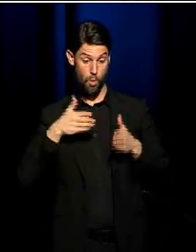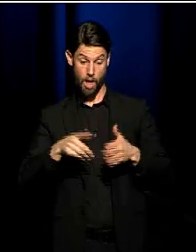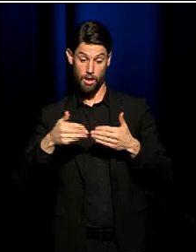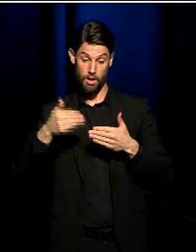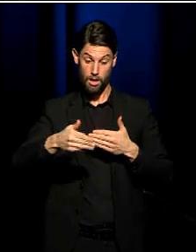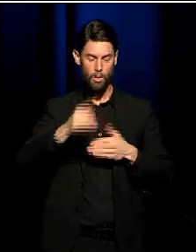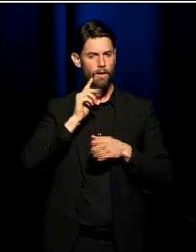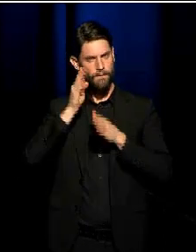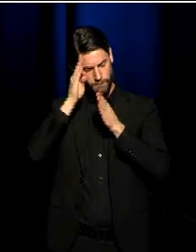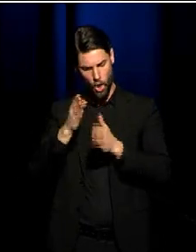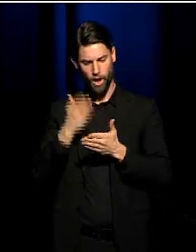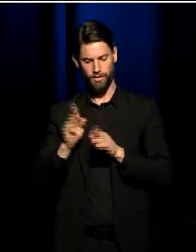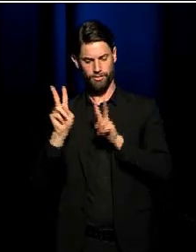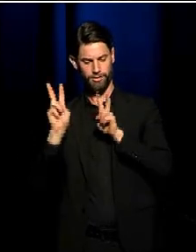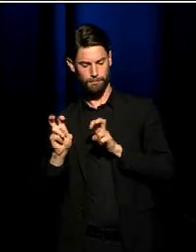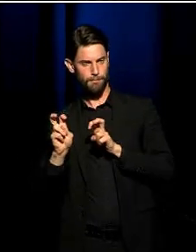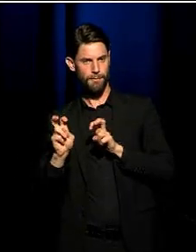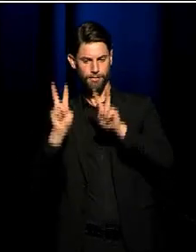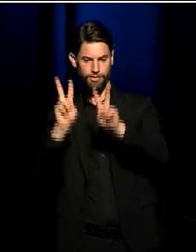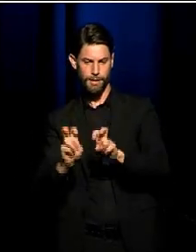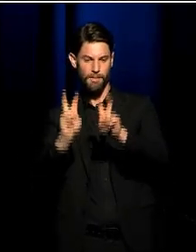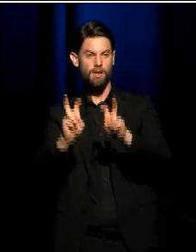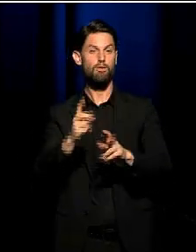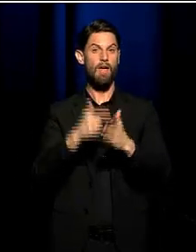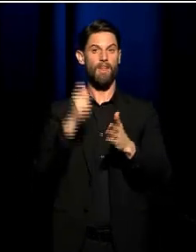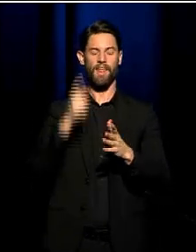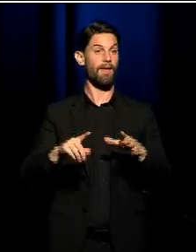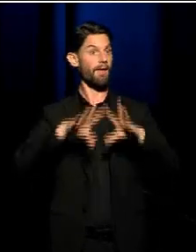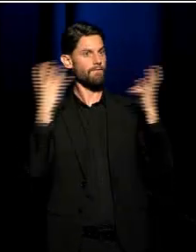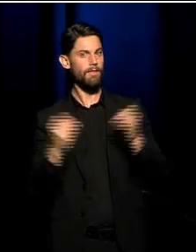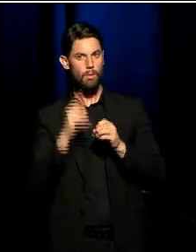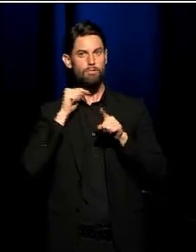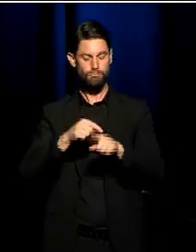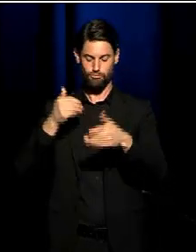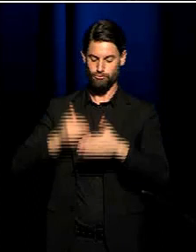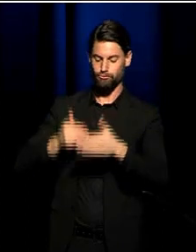domains of inquiry around which to structure its work going forward. These